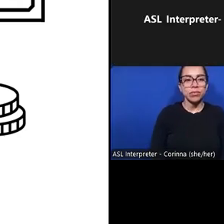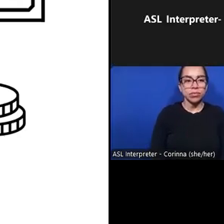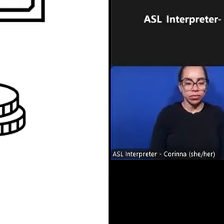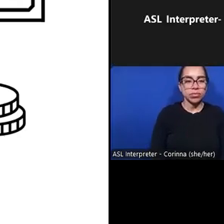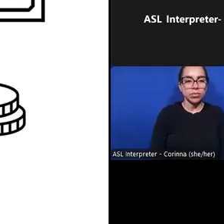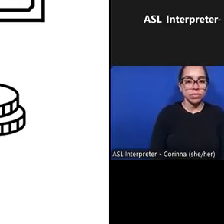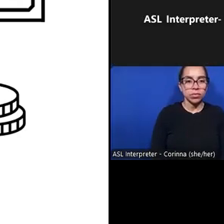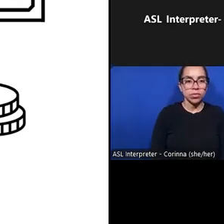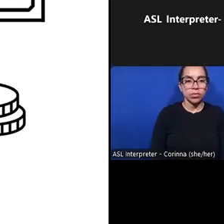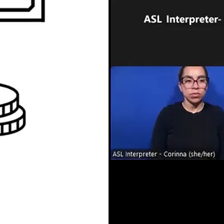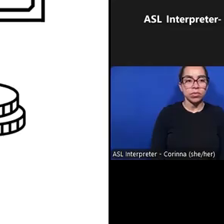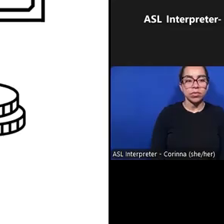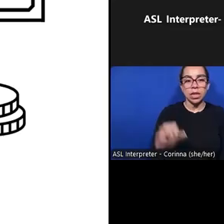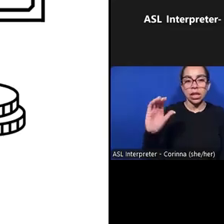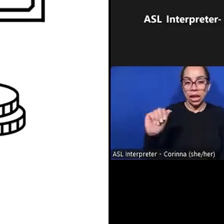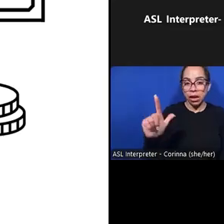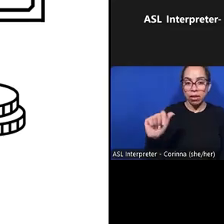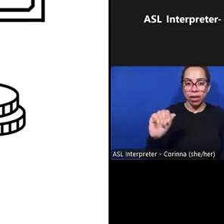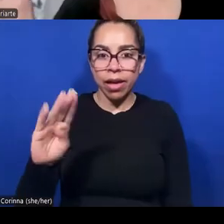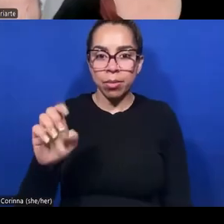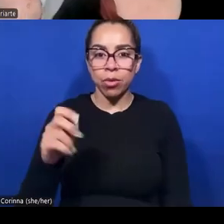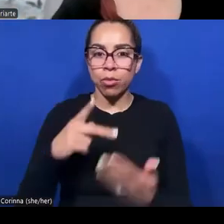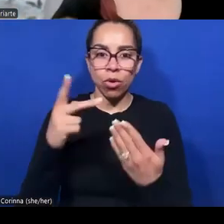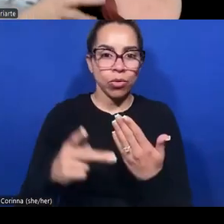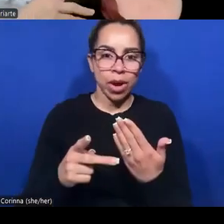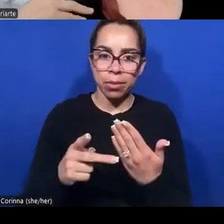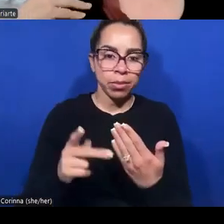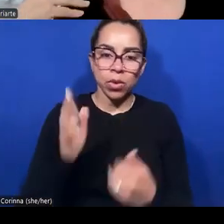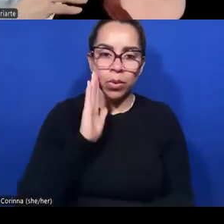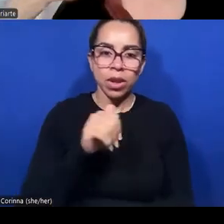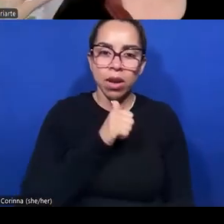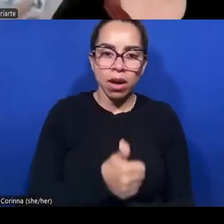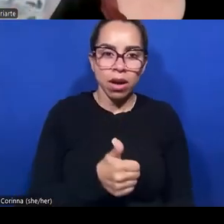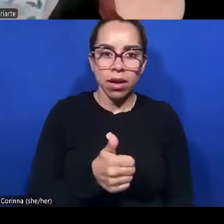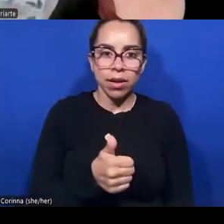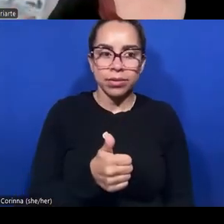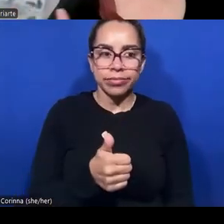the CalAble program is not going to make you submit